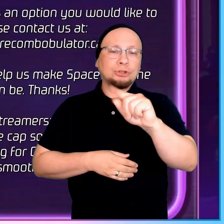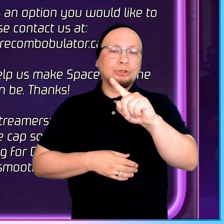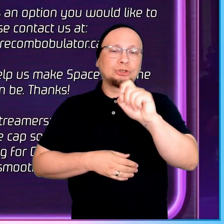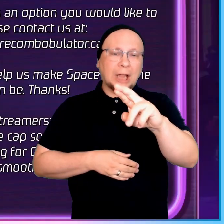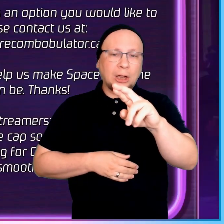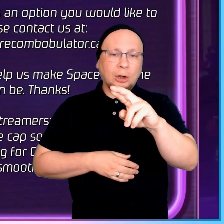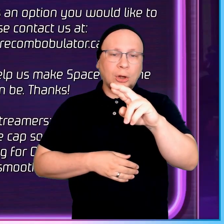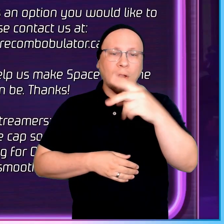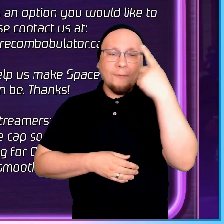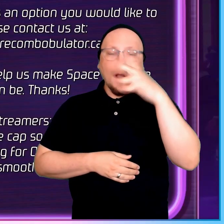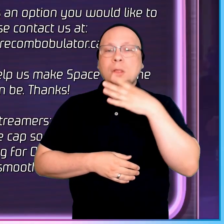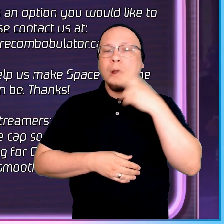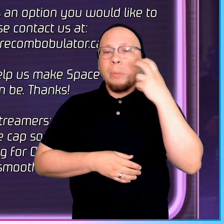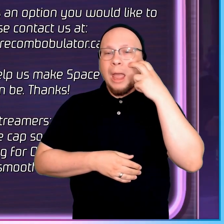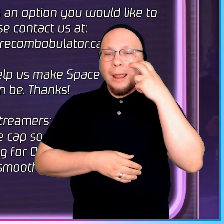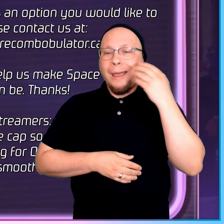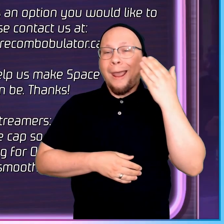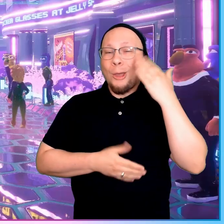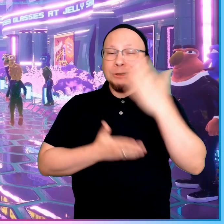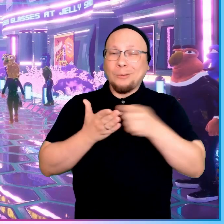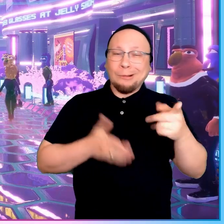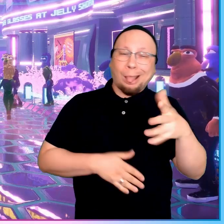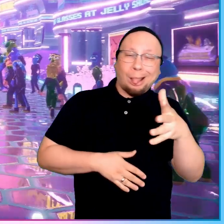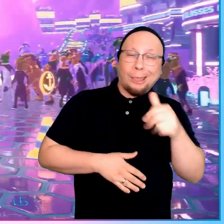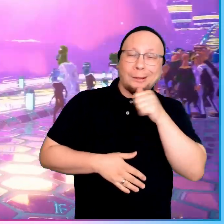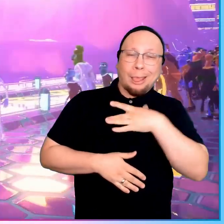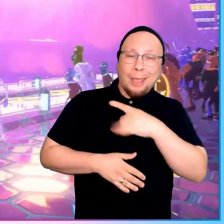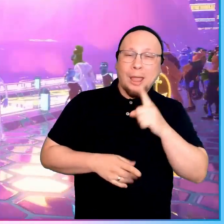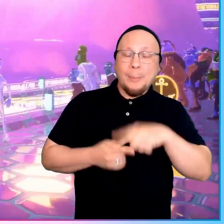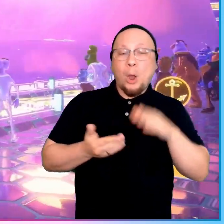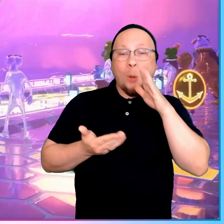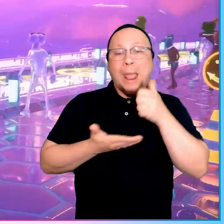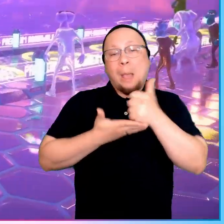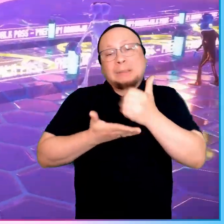not a well loved feature but if it helps someone in the slightest, it's there.